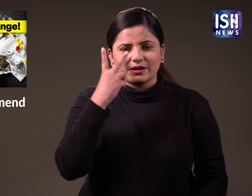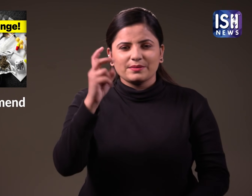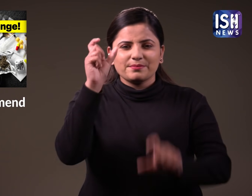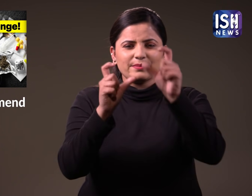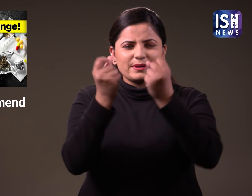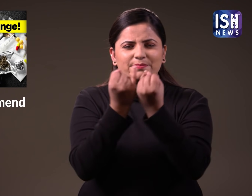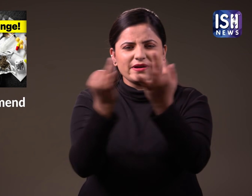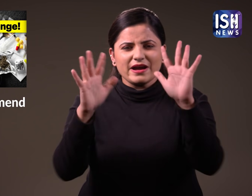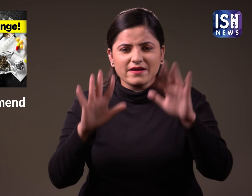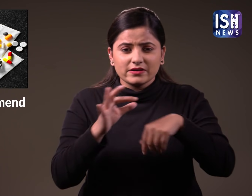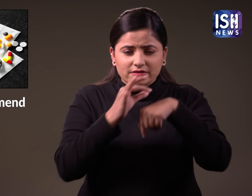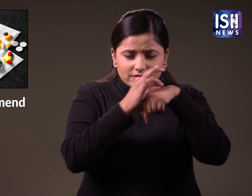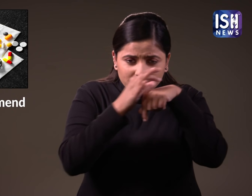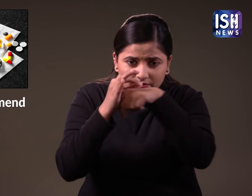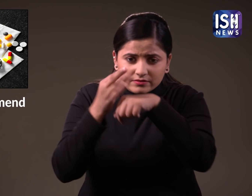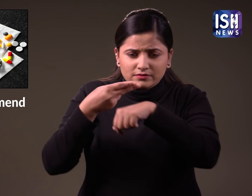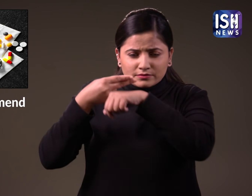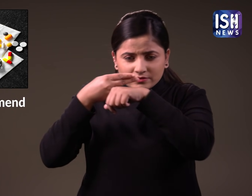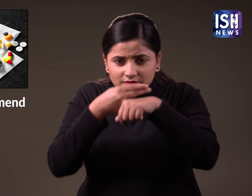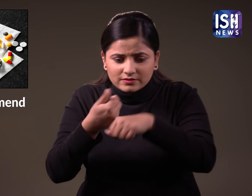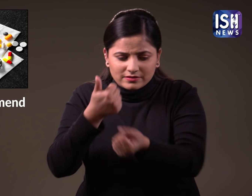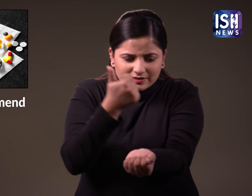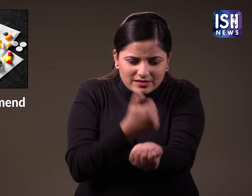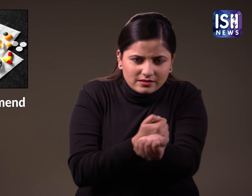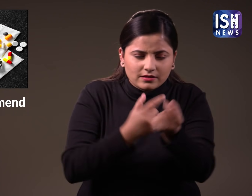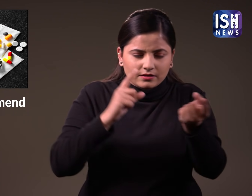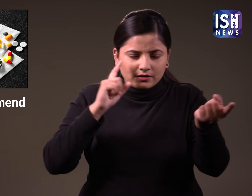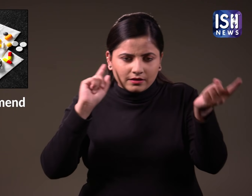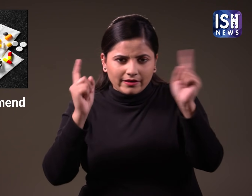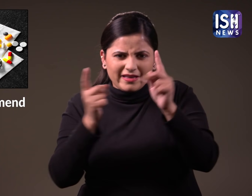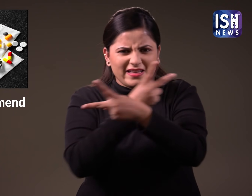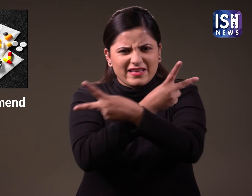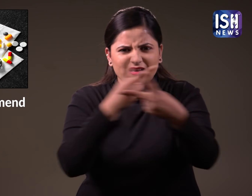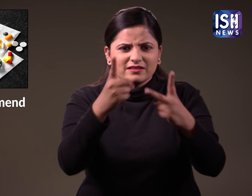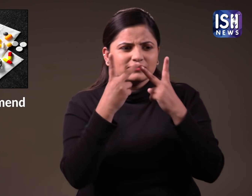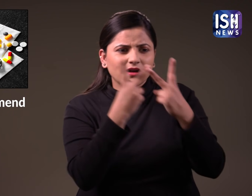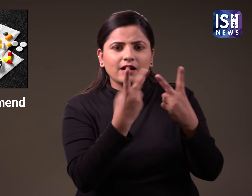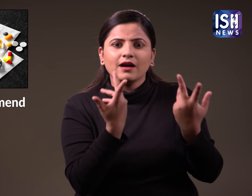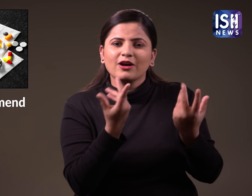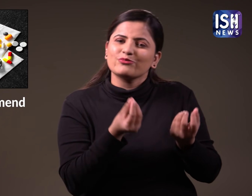People who consume drugs face severe punishments.